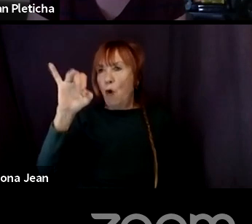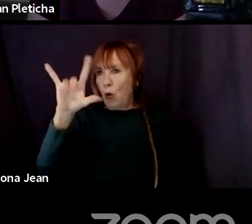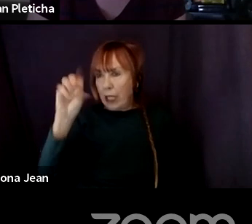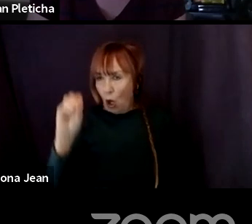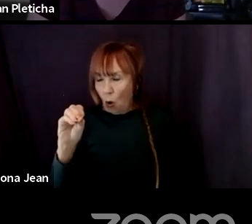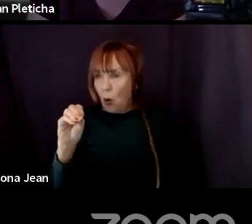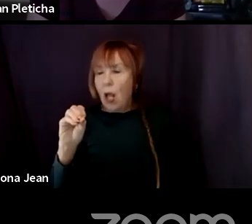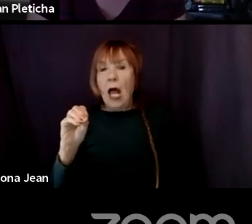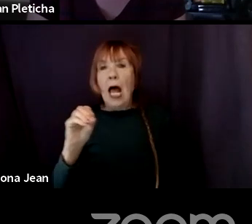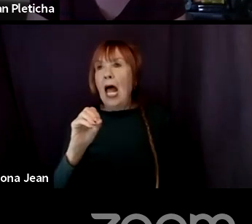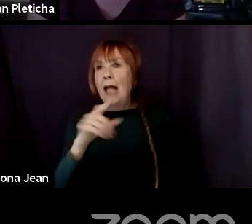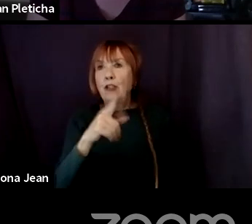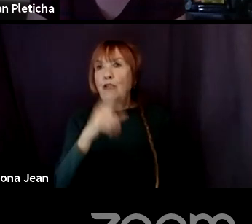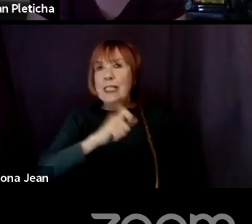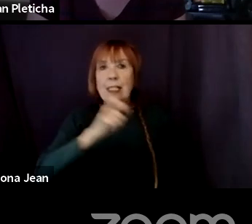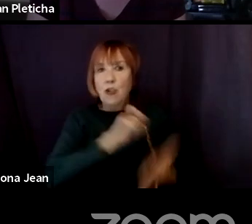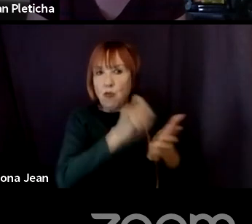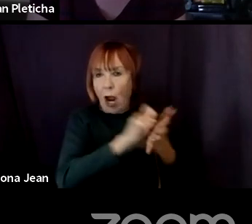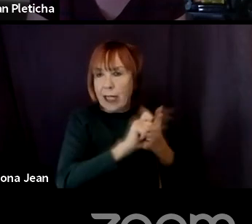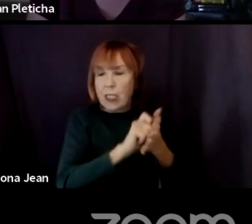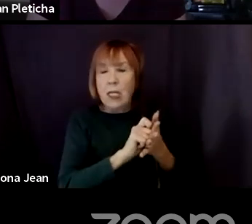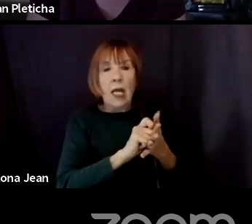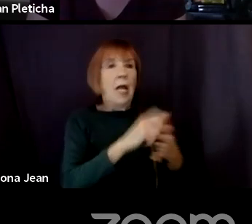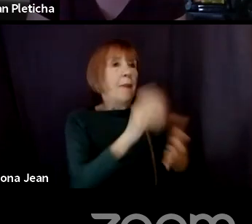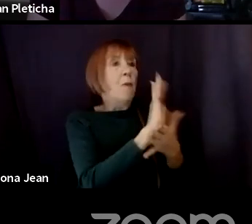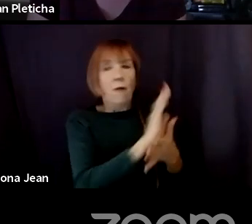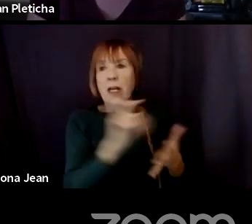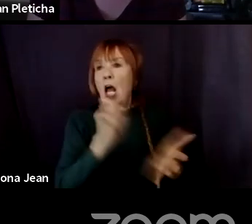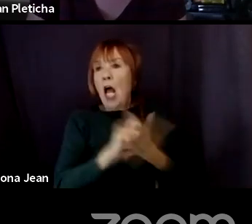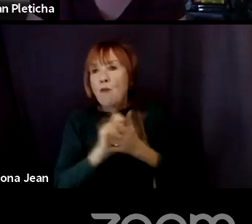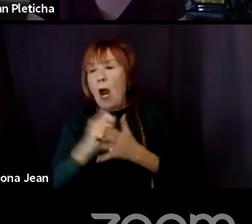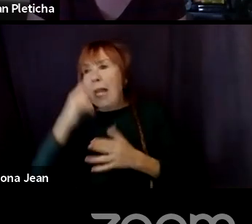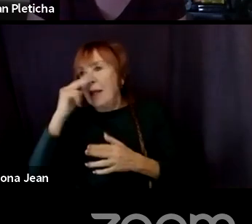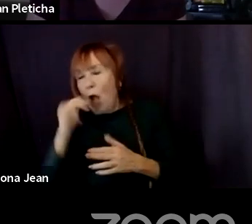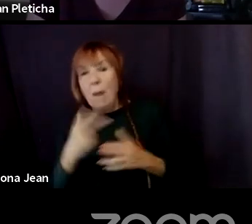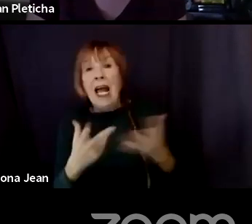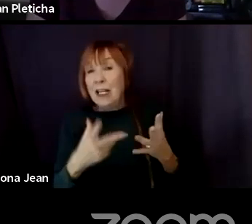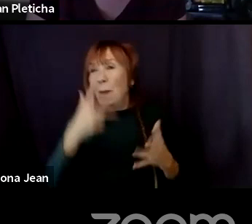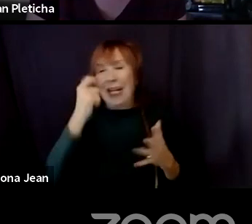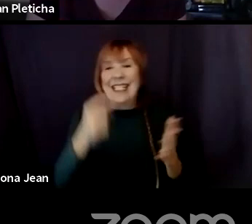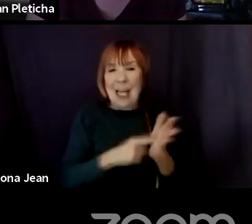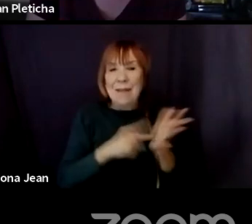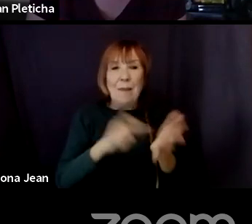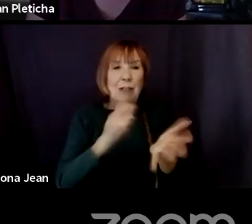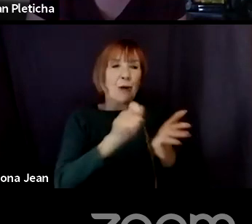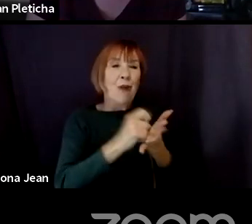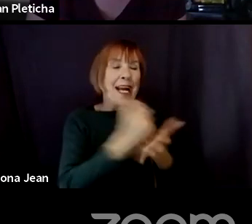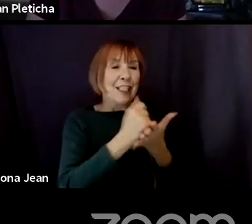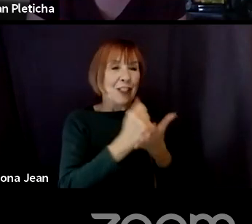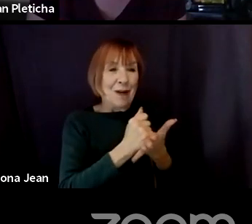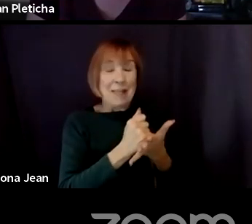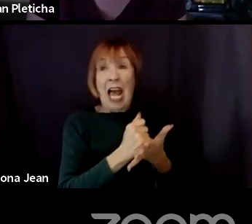the funniest you can make it and you're actually not gonna worry about how much it's gonna cost to shoot. (chuckles) Right, that's really fun, to do with script.